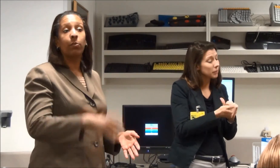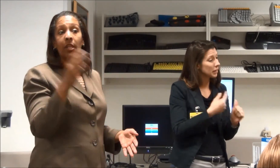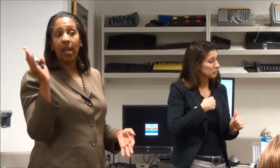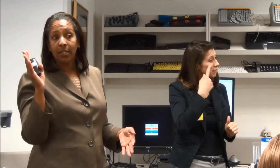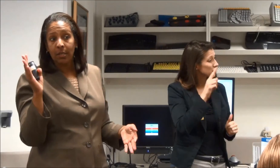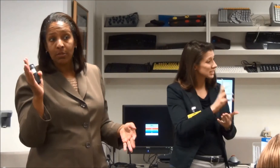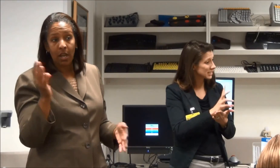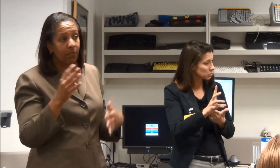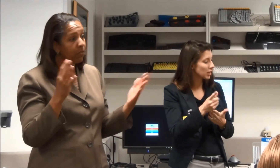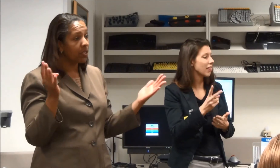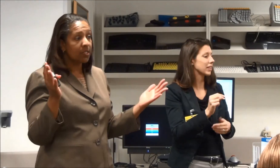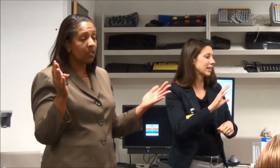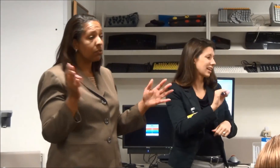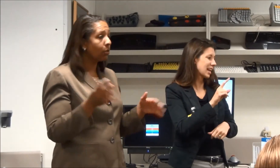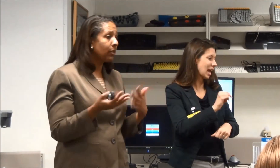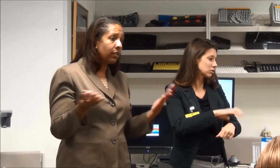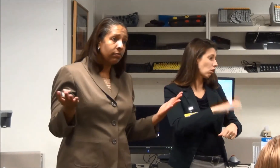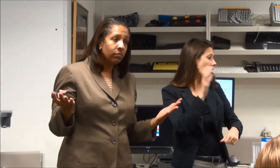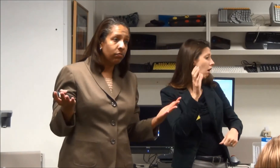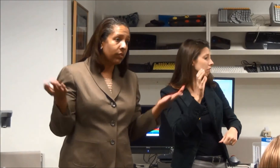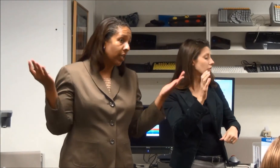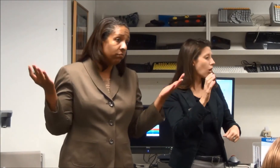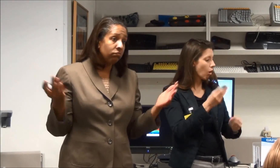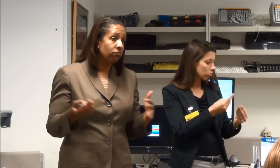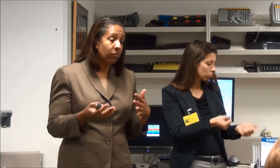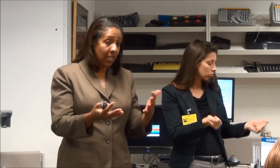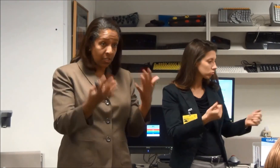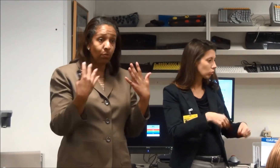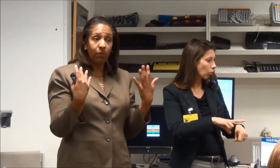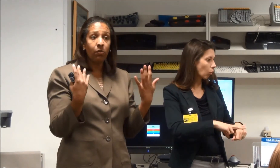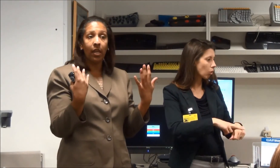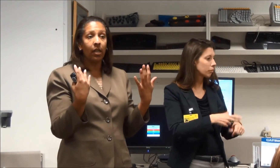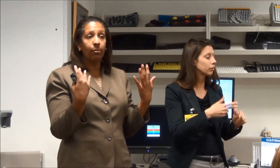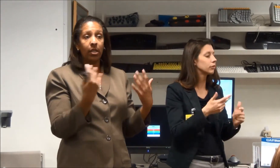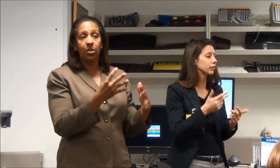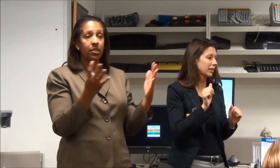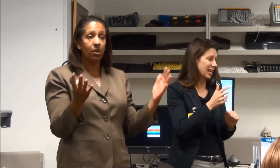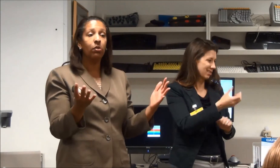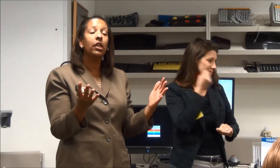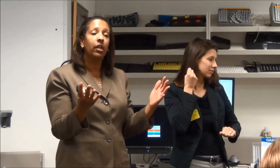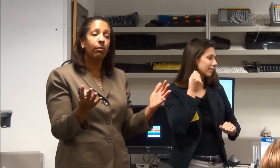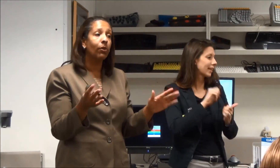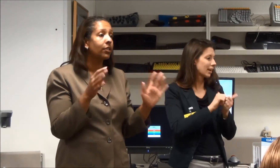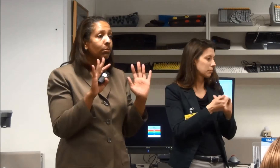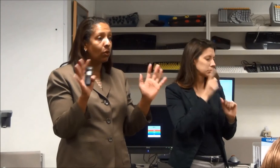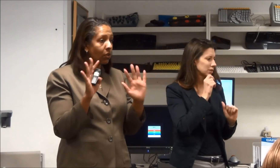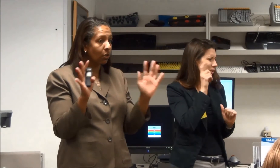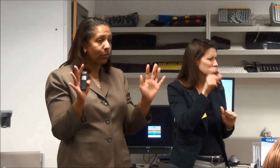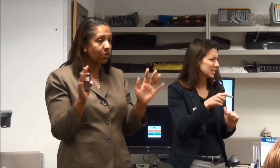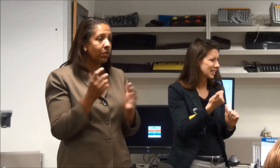then when the cast come off and everything is healed normally, then they get to revoke that accommodation, because I don't need it anymore, because I'm no longer a person with